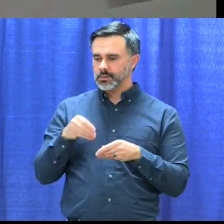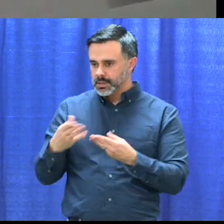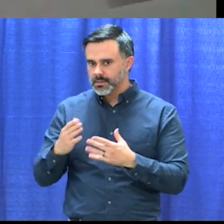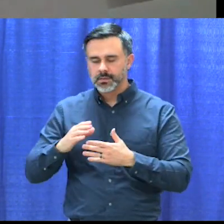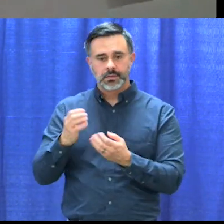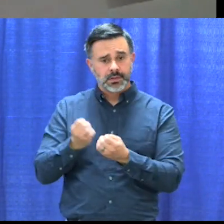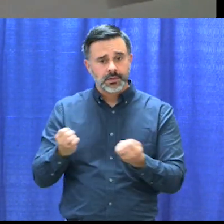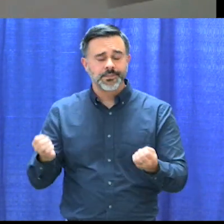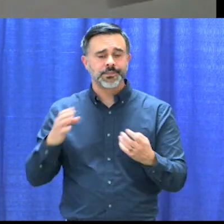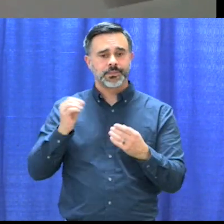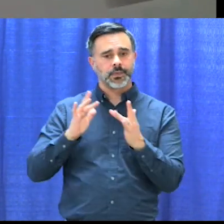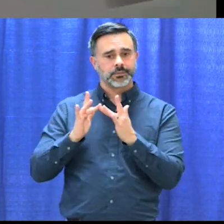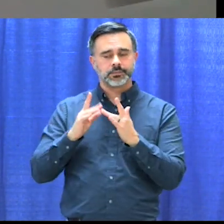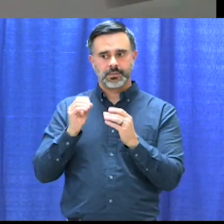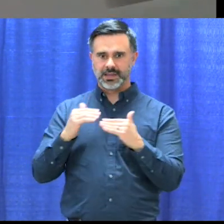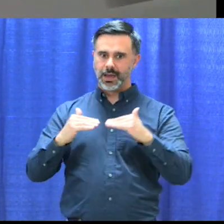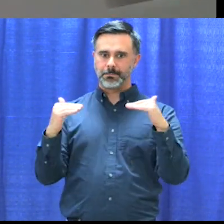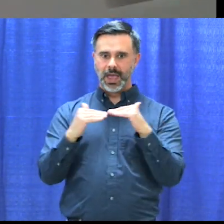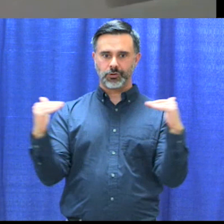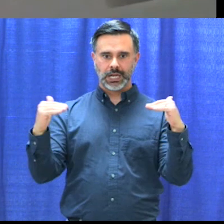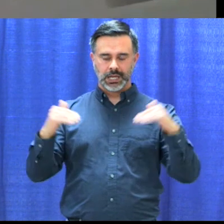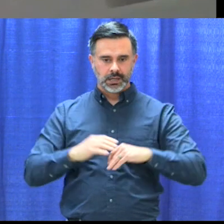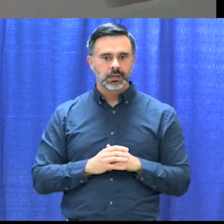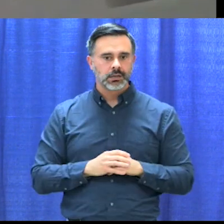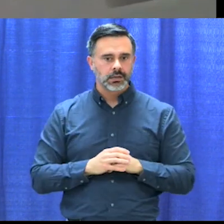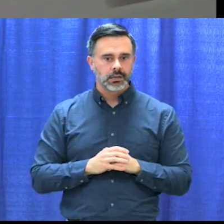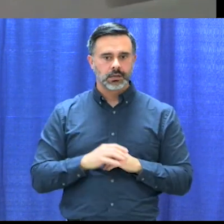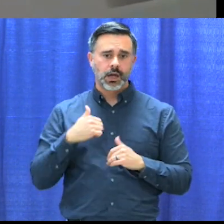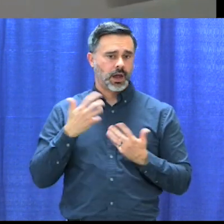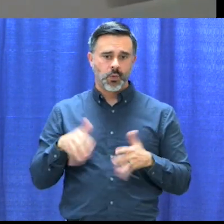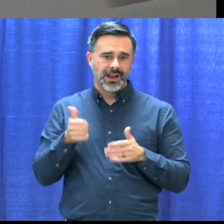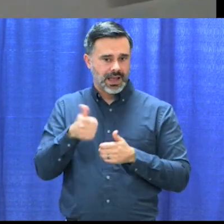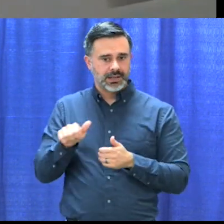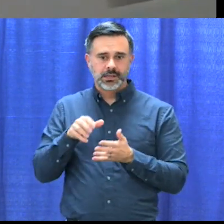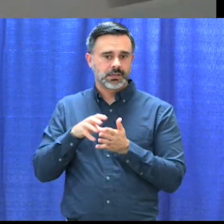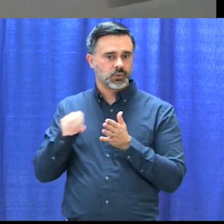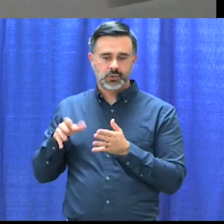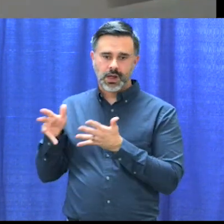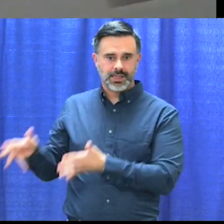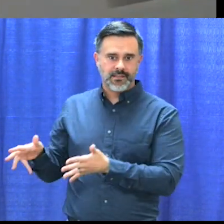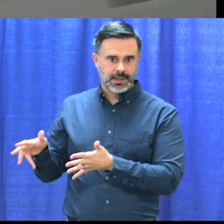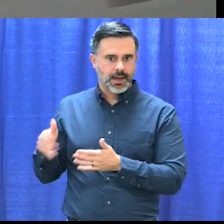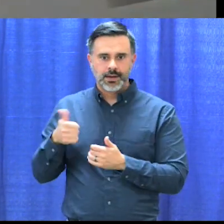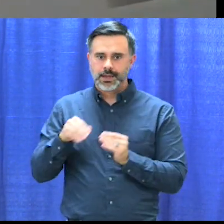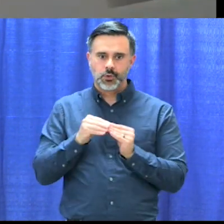And most importantly parity. I really don't want my students left behind anymore so thank you for allowing me to be part of this.